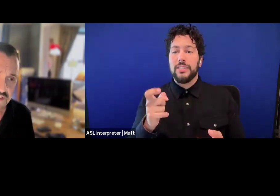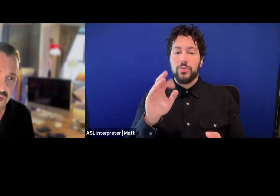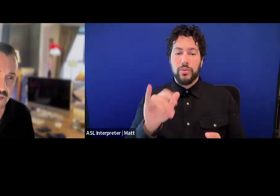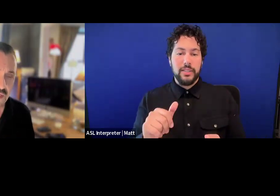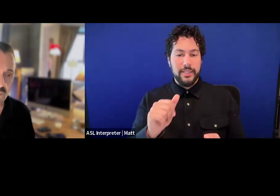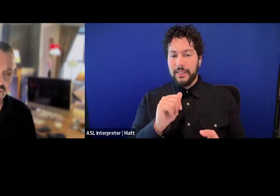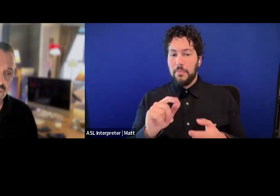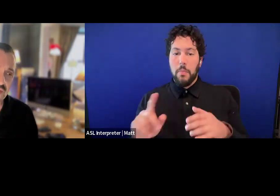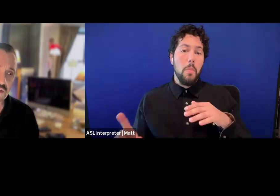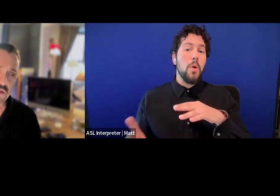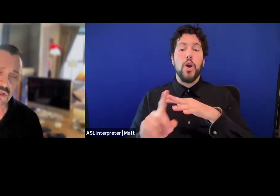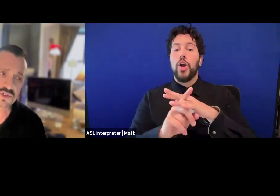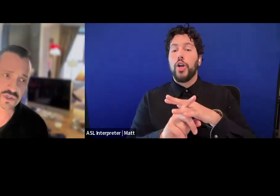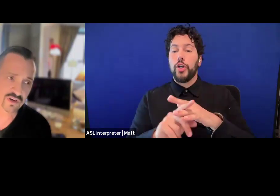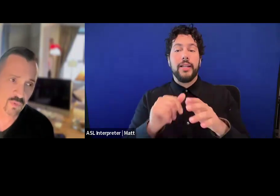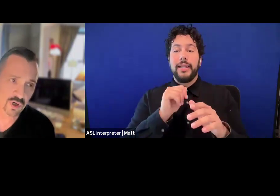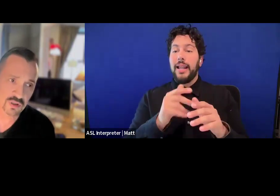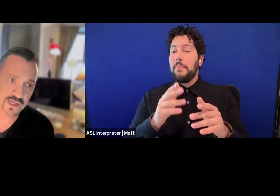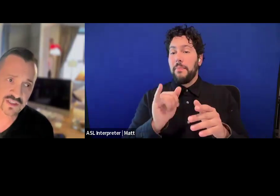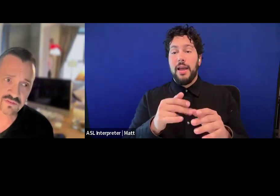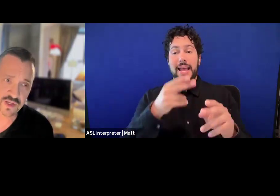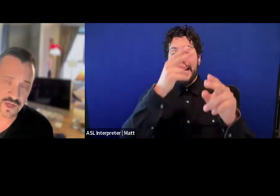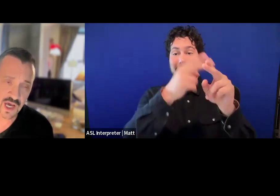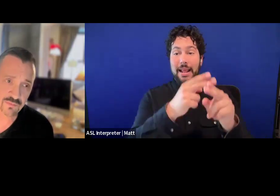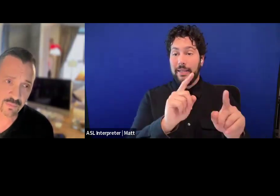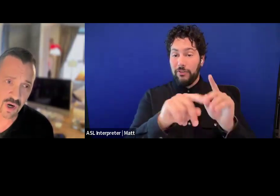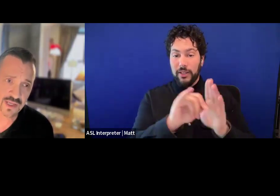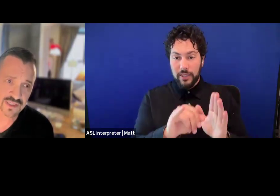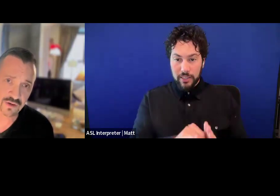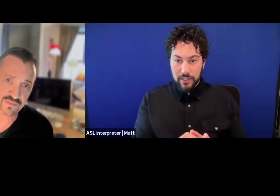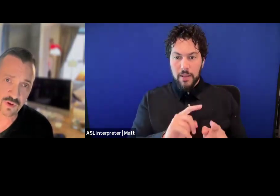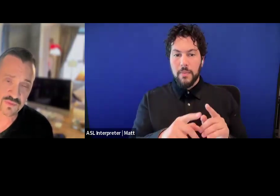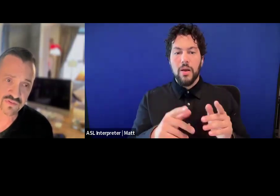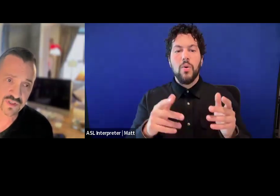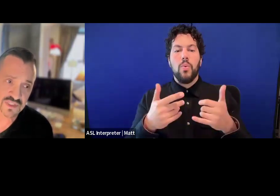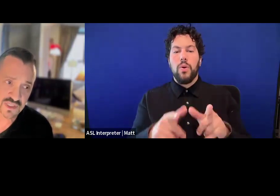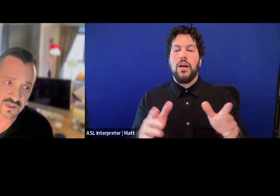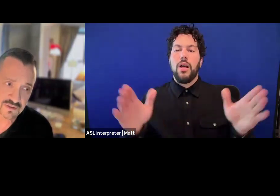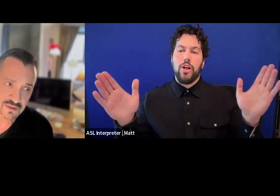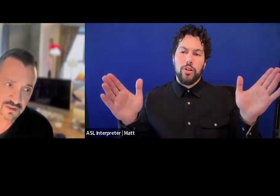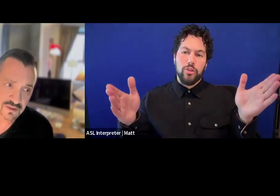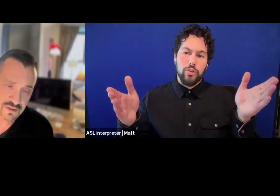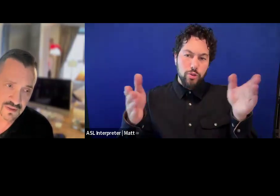But through the enclosure of more collective and non-proprietary forms of intimacy.